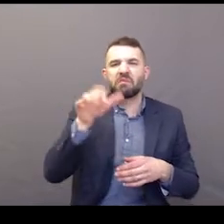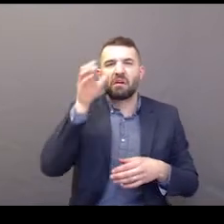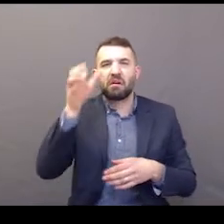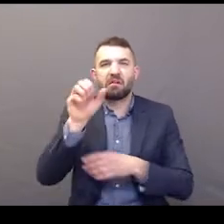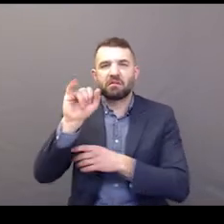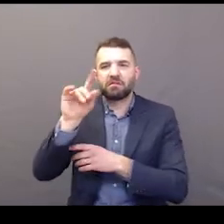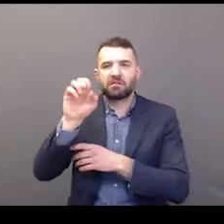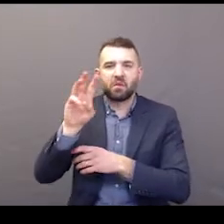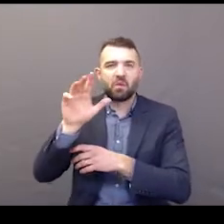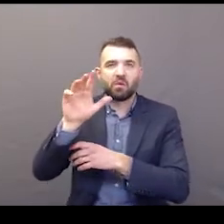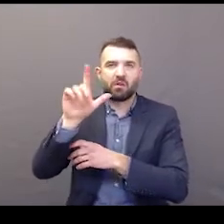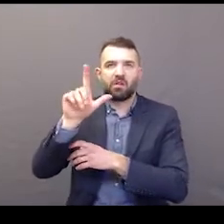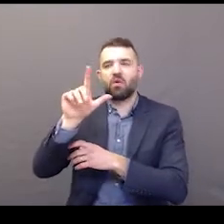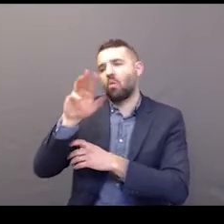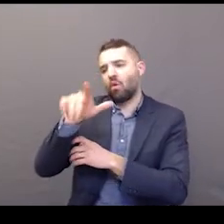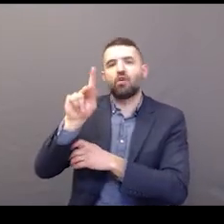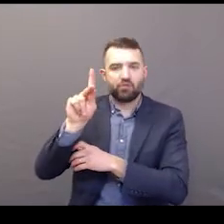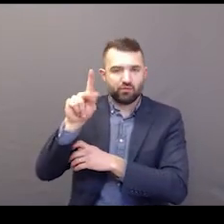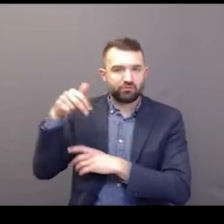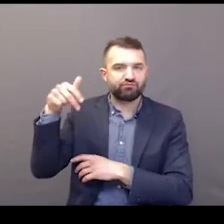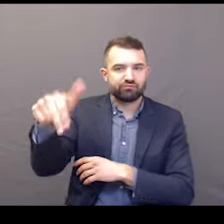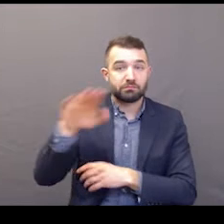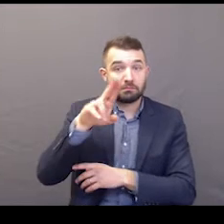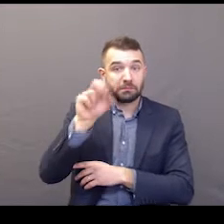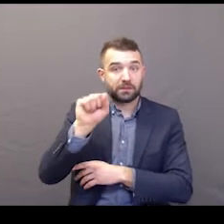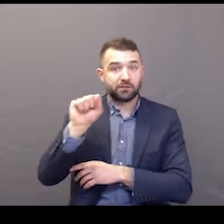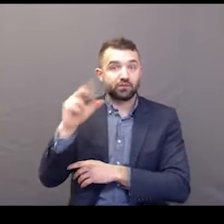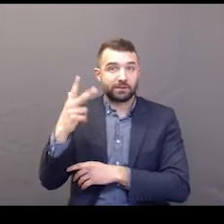(for example, one Stride BRT bus and one King County Metro bus)